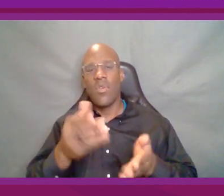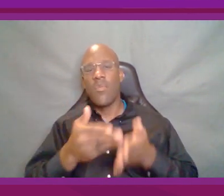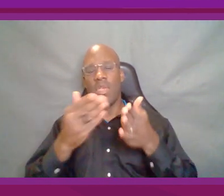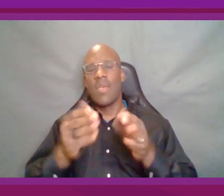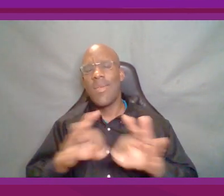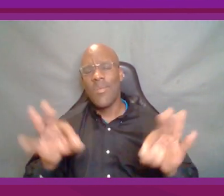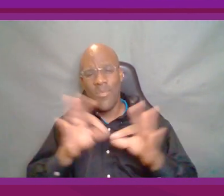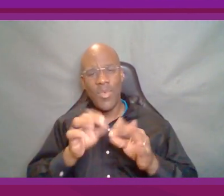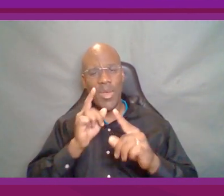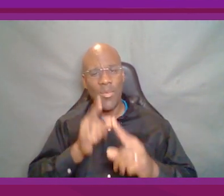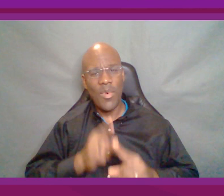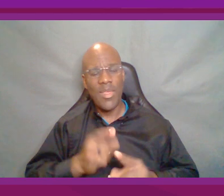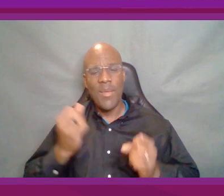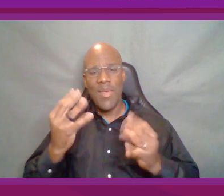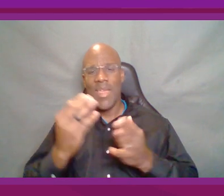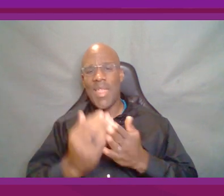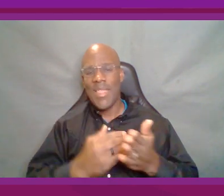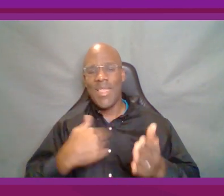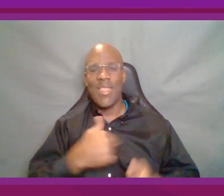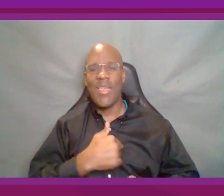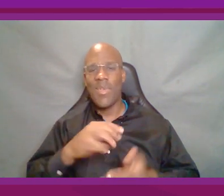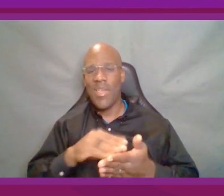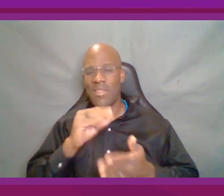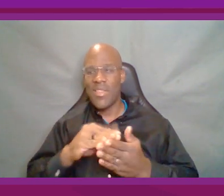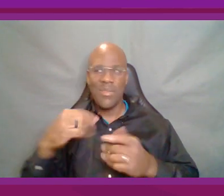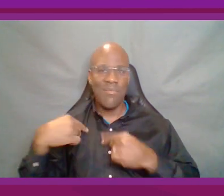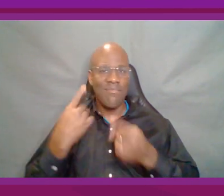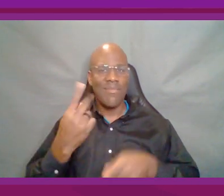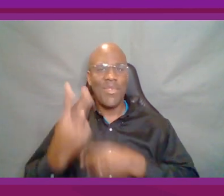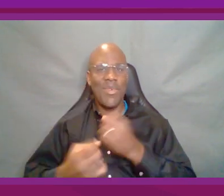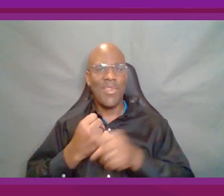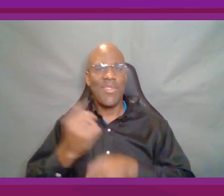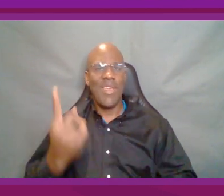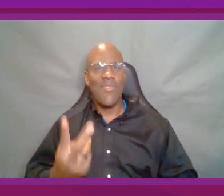points about there are so many lessons that we have all learned over the past two and a half